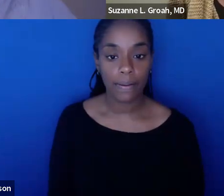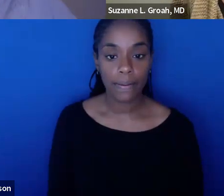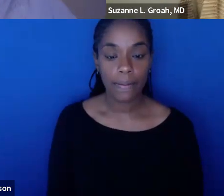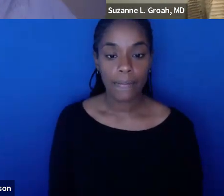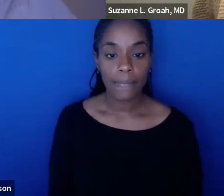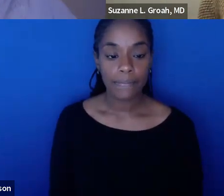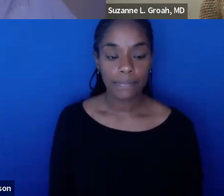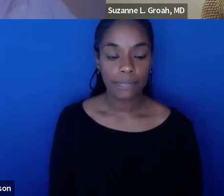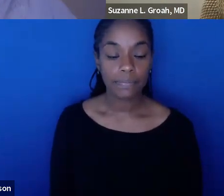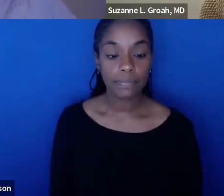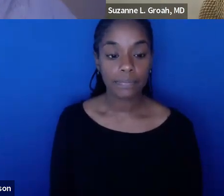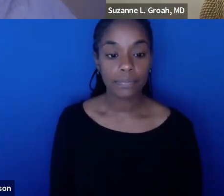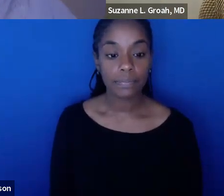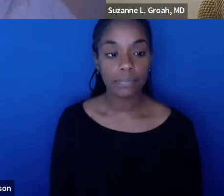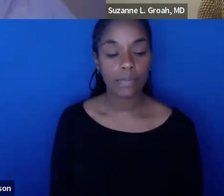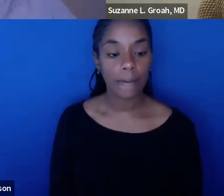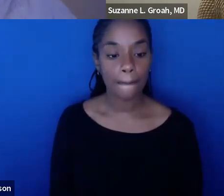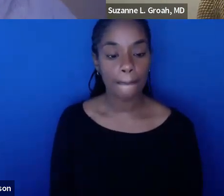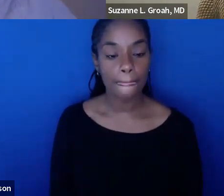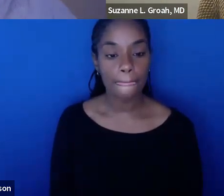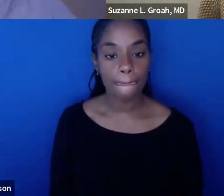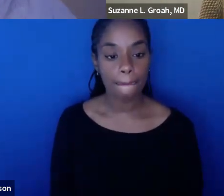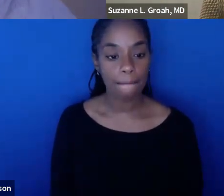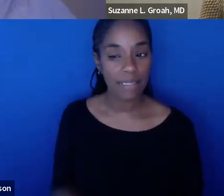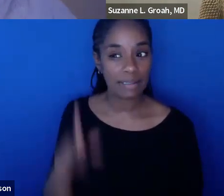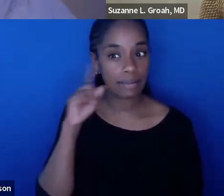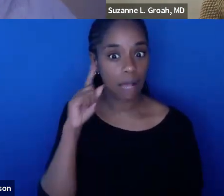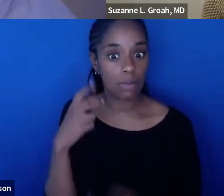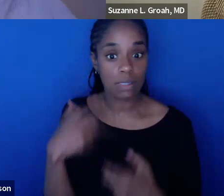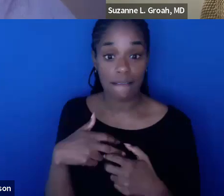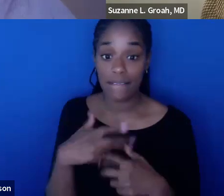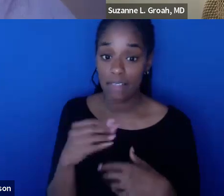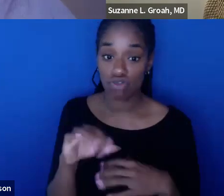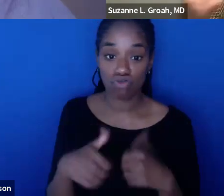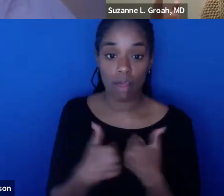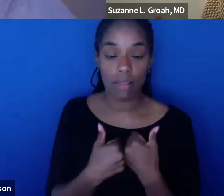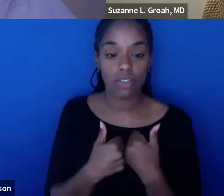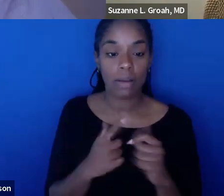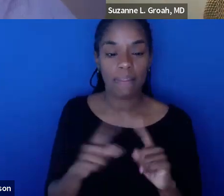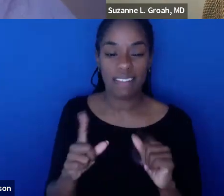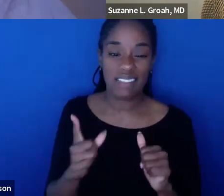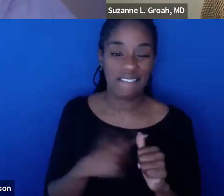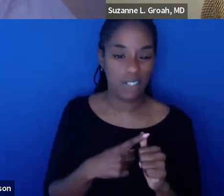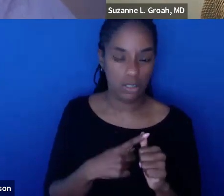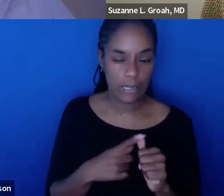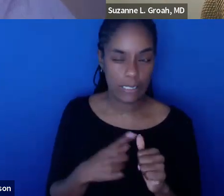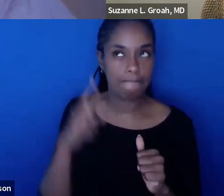I mean, it sounds very difficult and very challenging, but that's the first thing that kind of comes to mind for me.